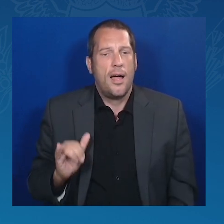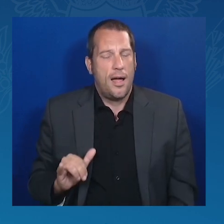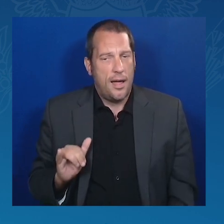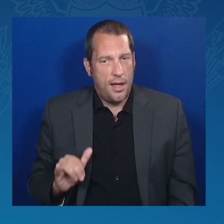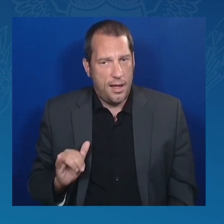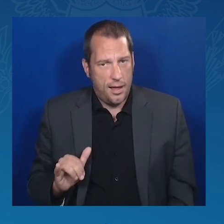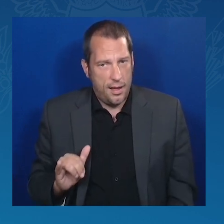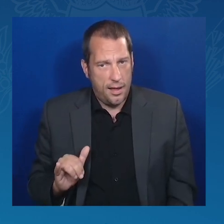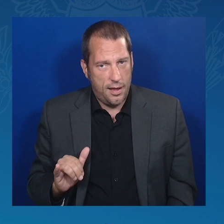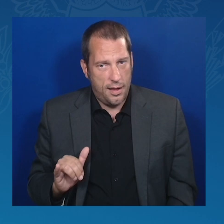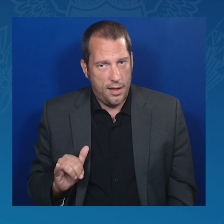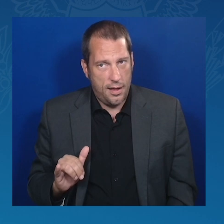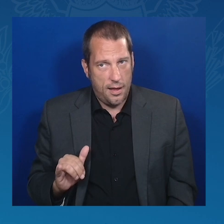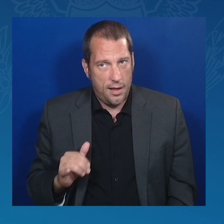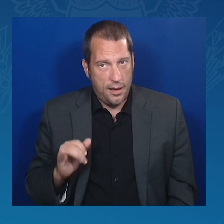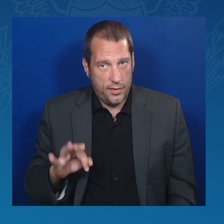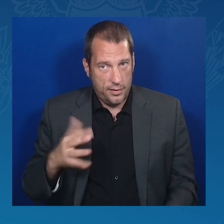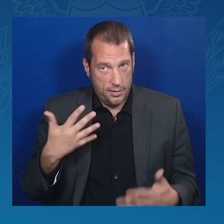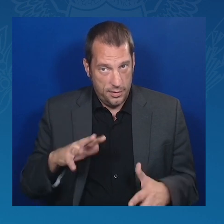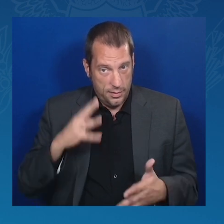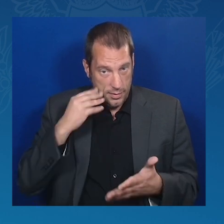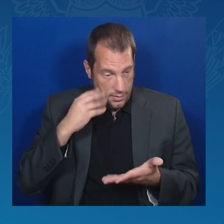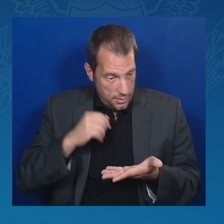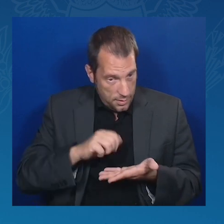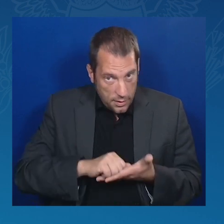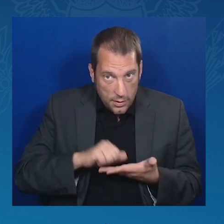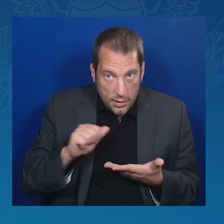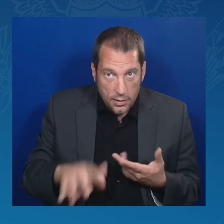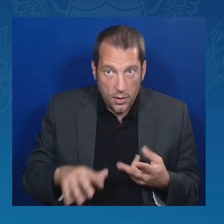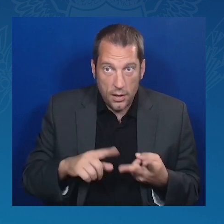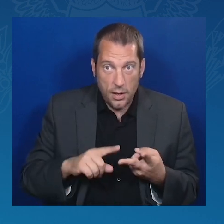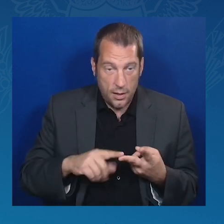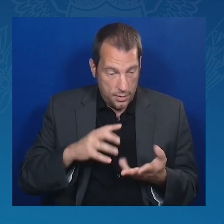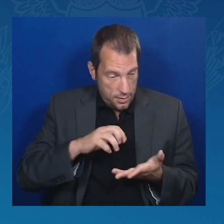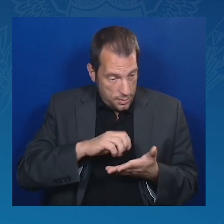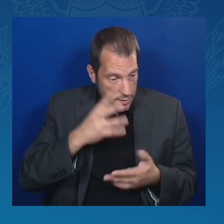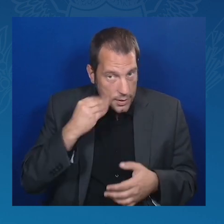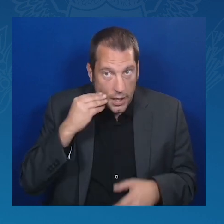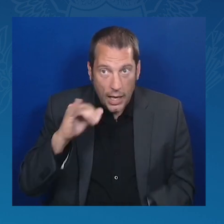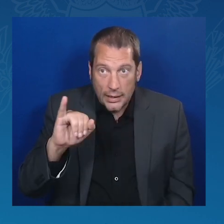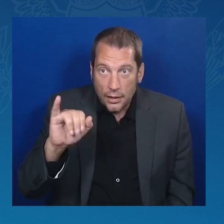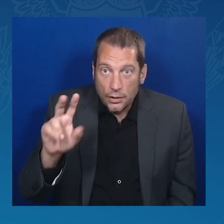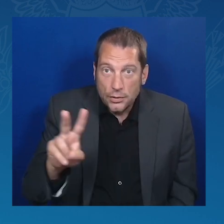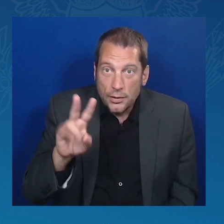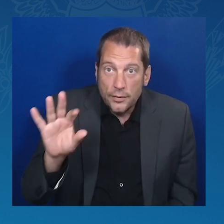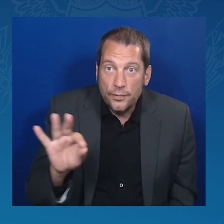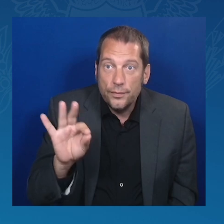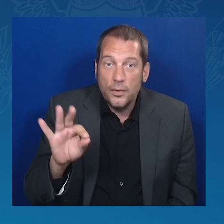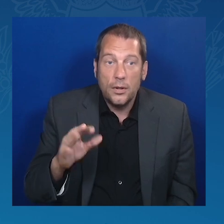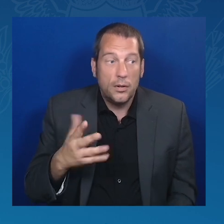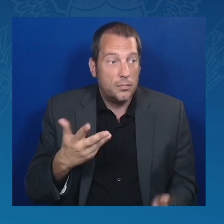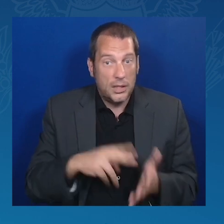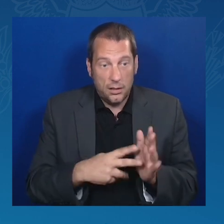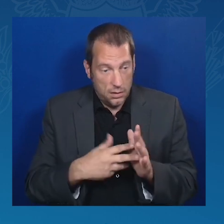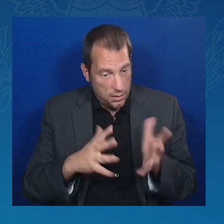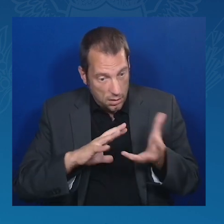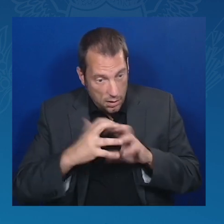people that had postpartum depression like me. So I've always tried to be a storyteller online, which is why this is such a different forum for me.